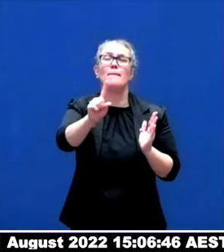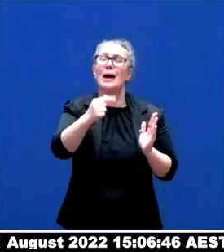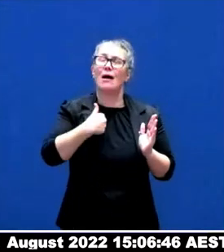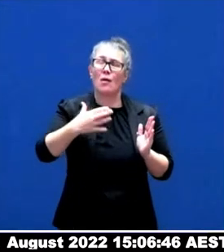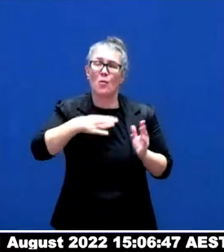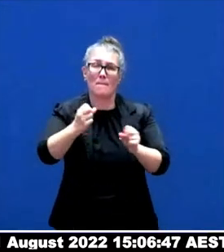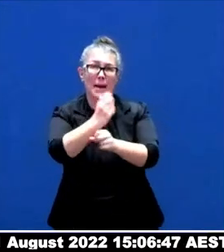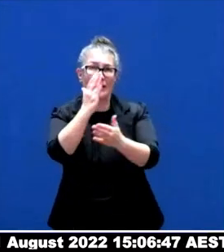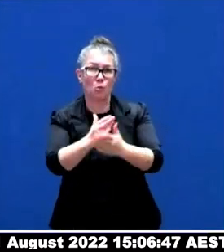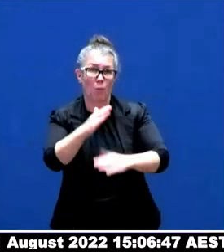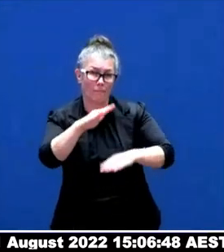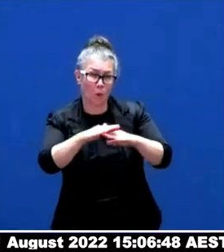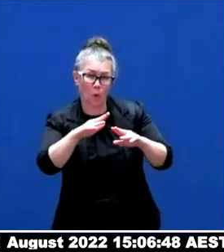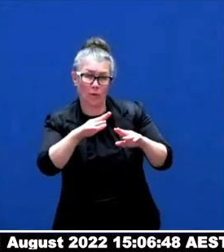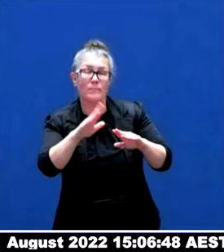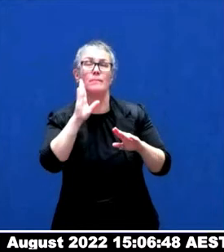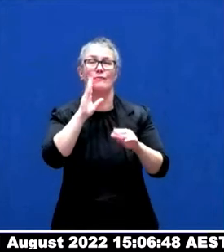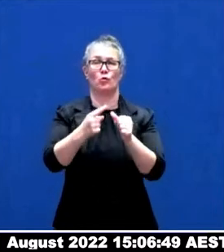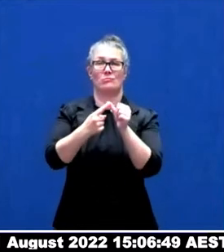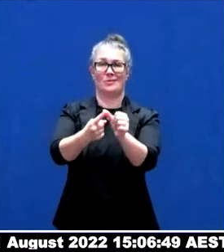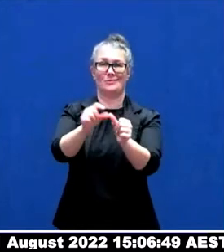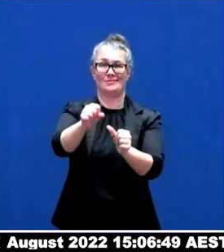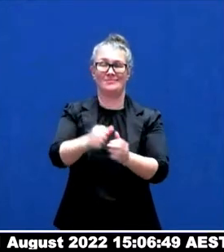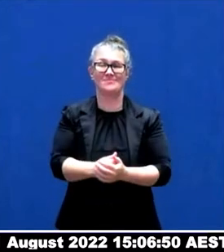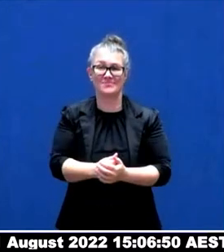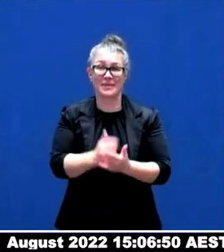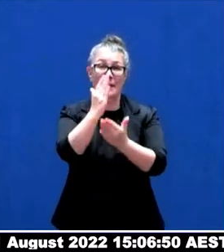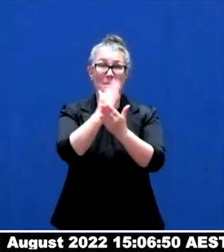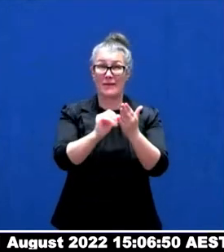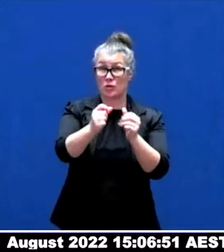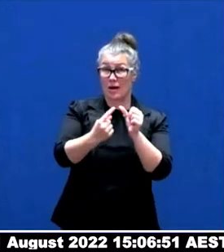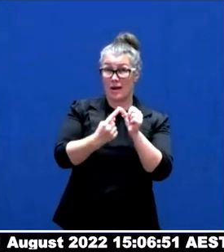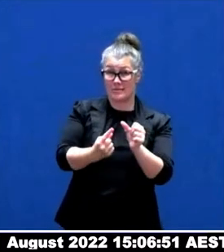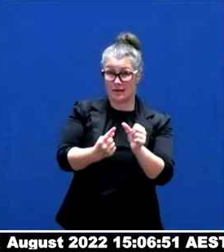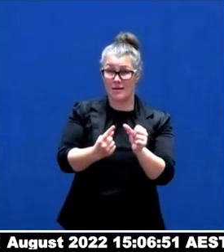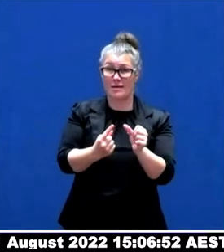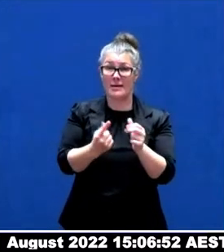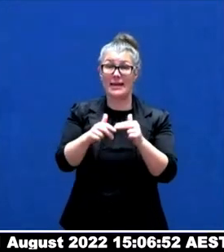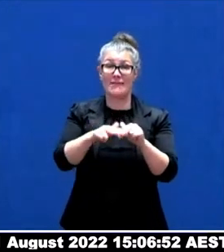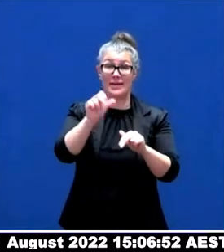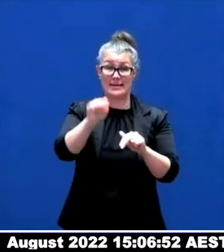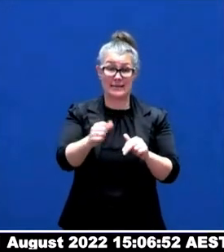Could we please have, as part of your answer on notice, the date - if it is in effect now, the date on which it came into effect?